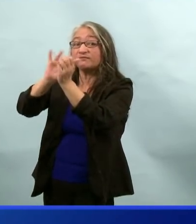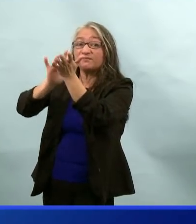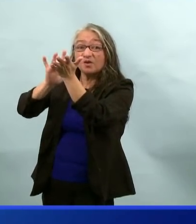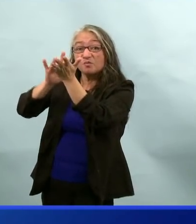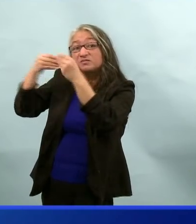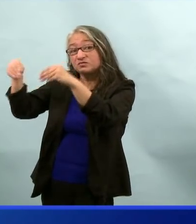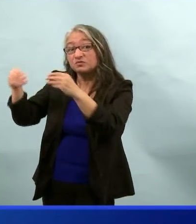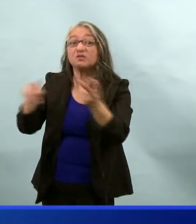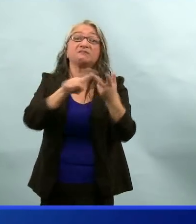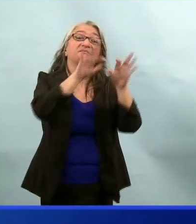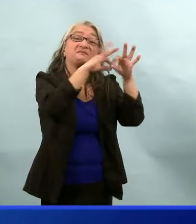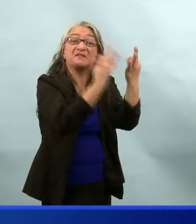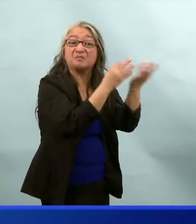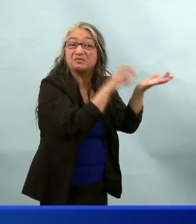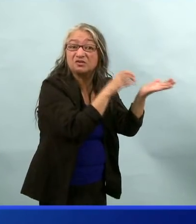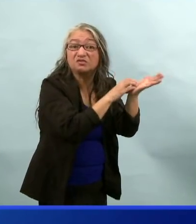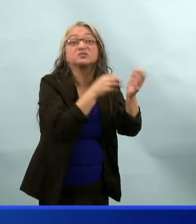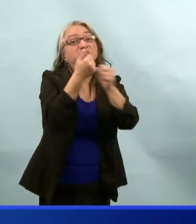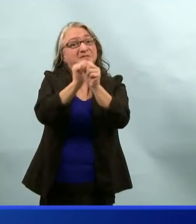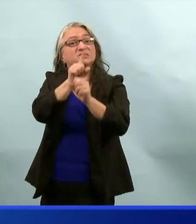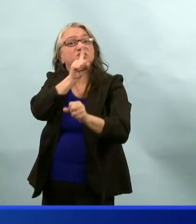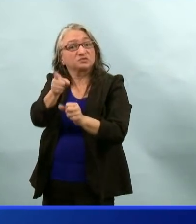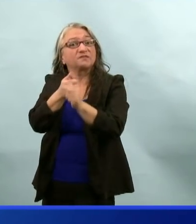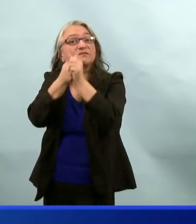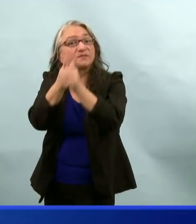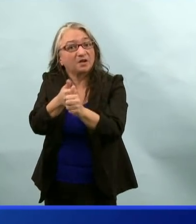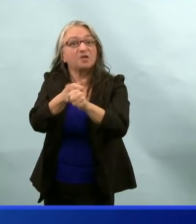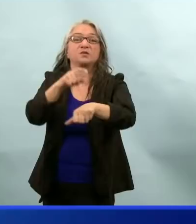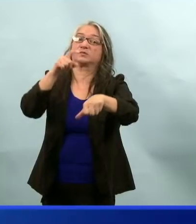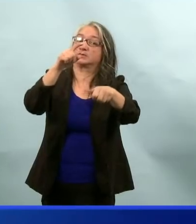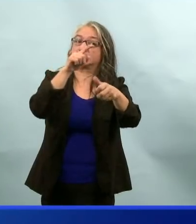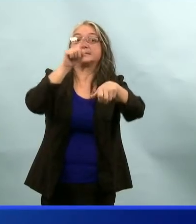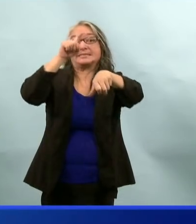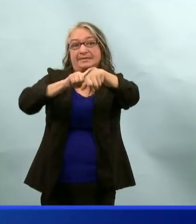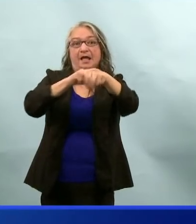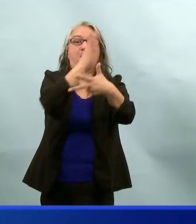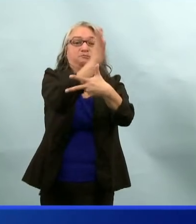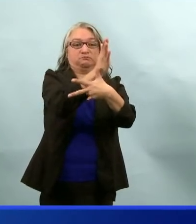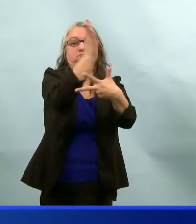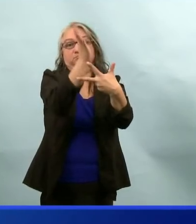an appropriate interval in between doses to help avoid any additional doses being required